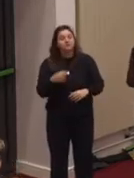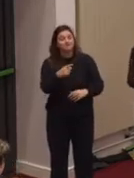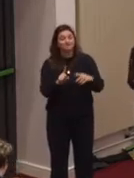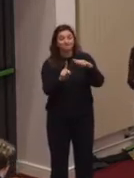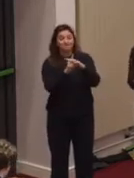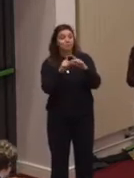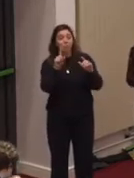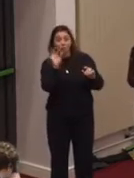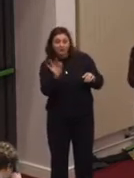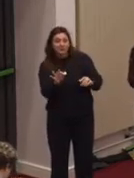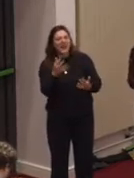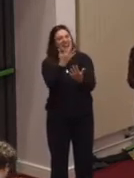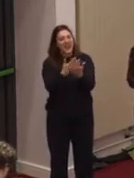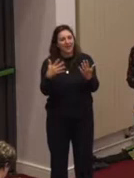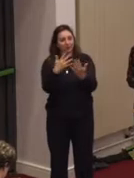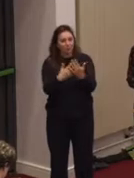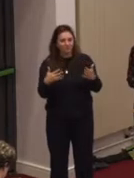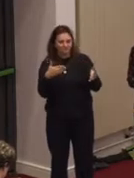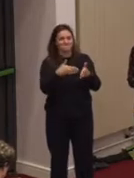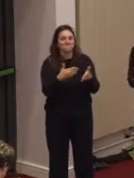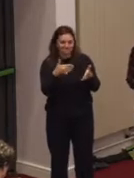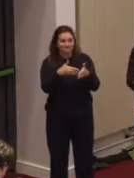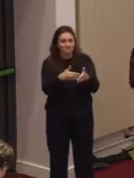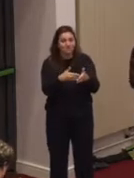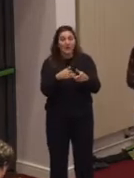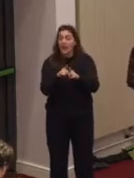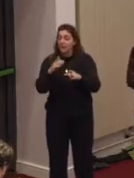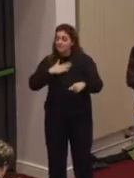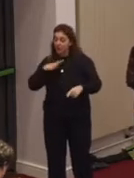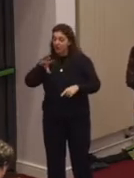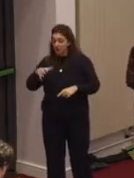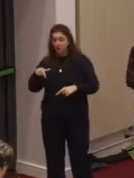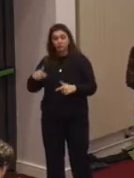borders or even within borders in some settings as well as administrative obstacles. There